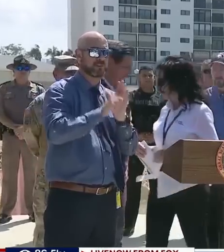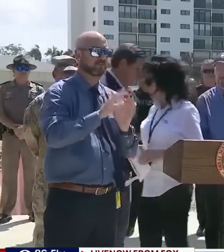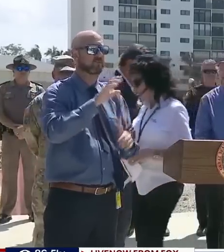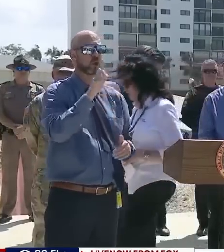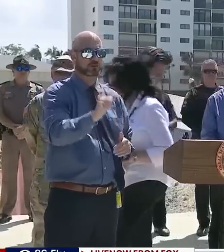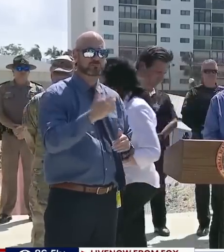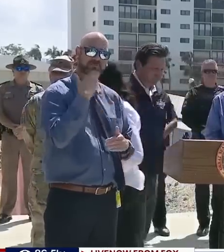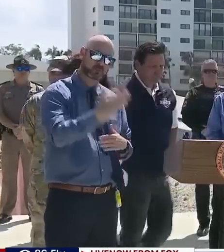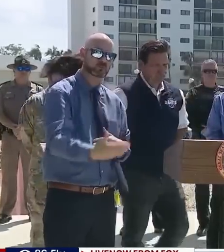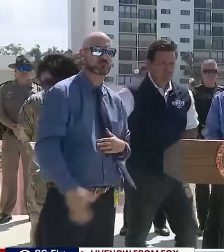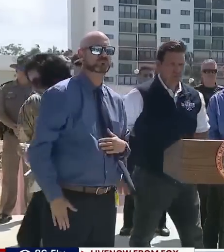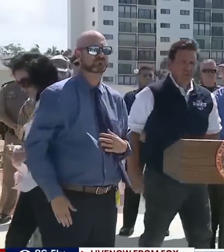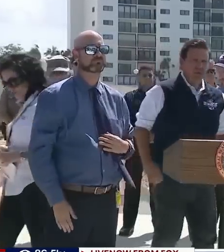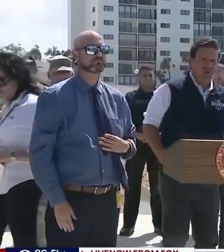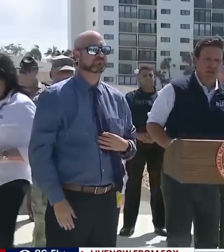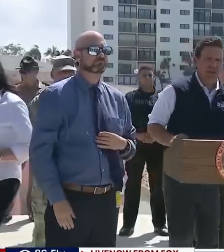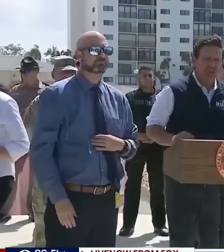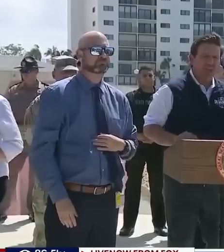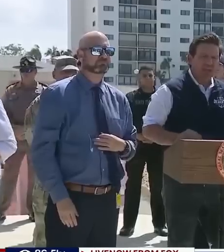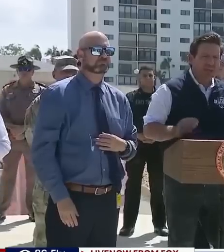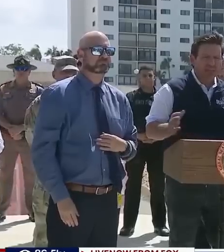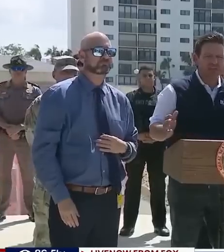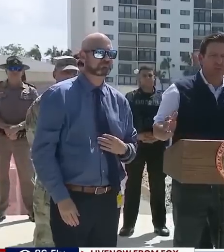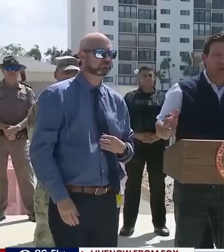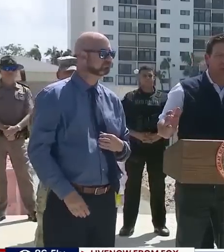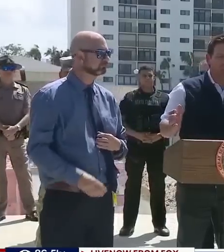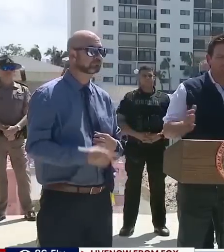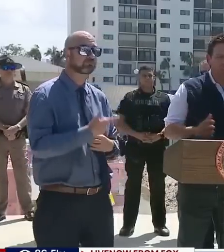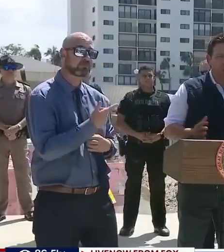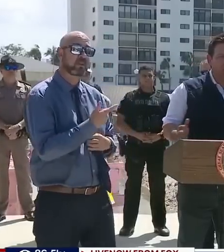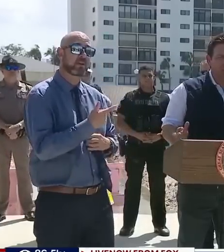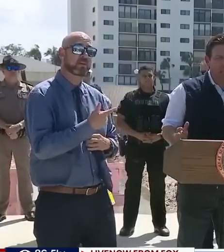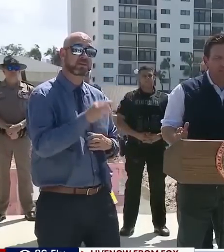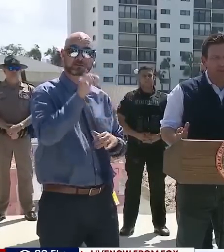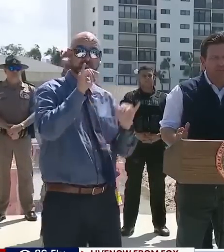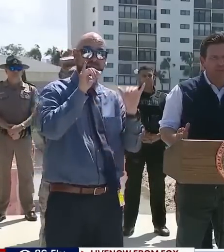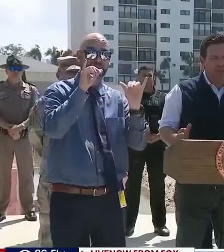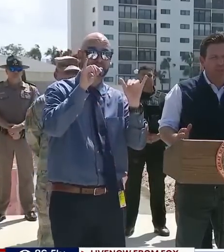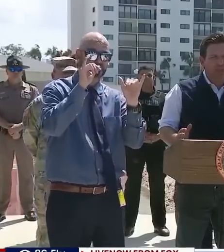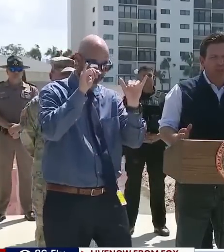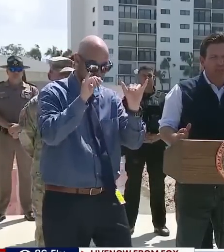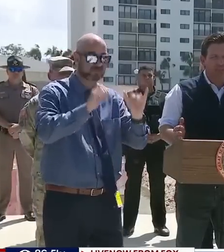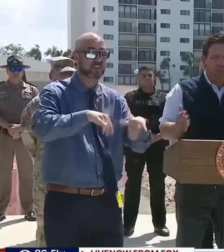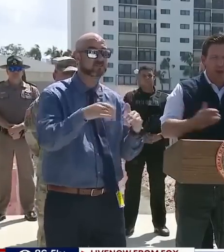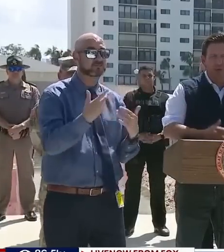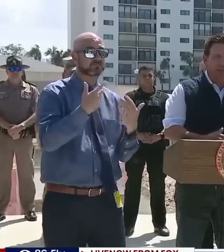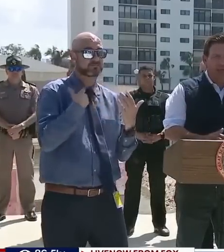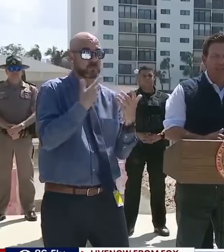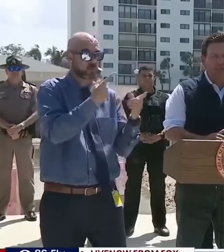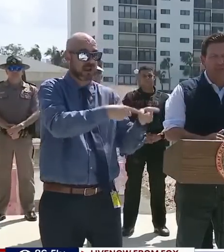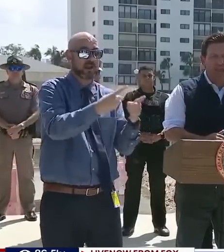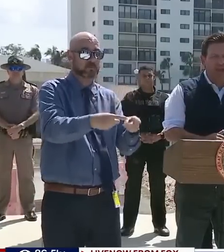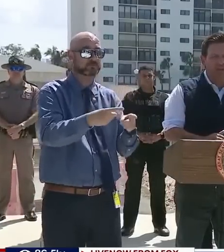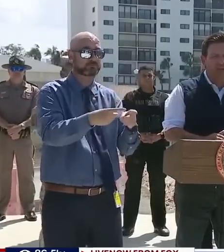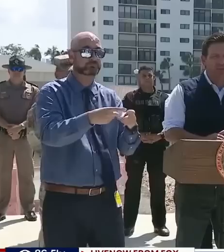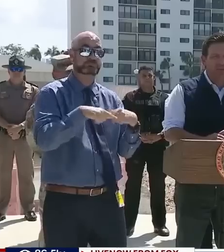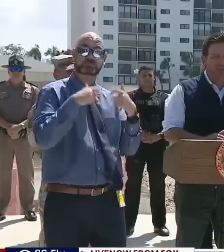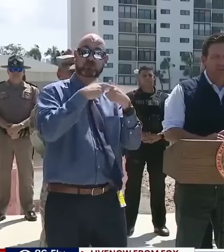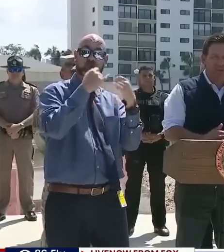1 of our customers And of course the leadership from the state of Florida.